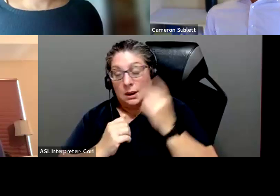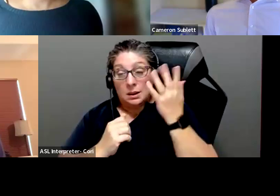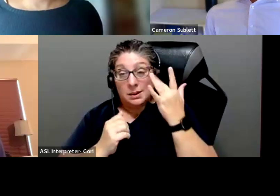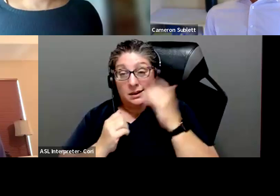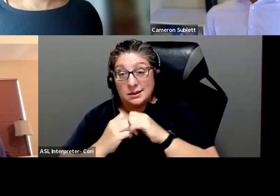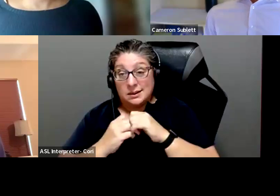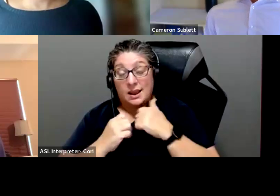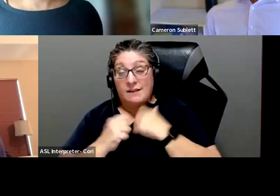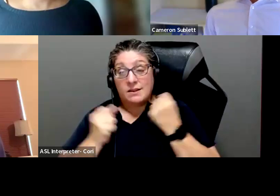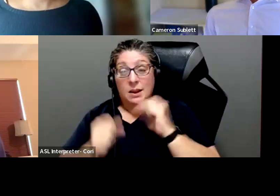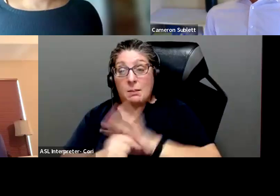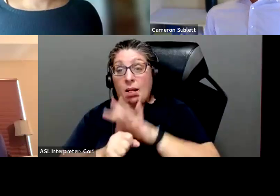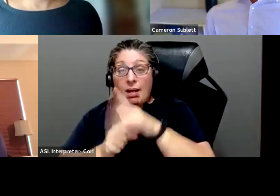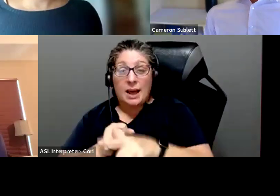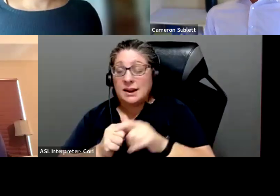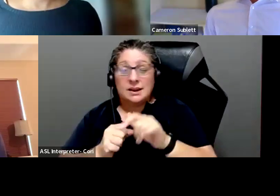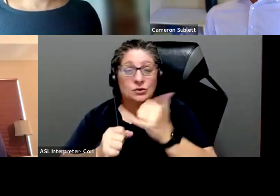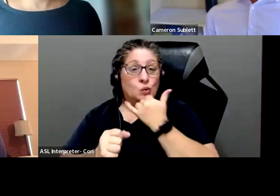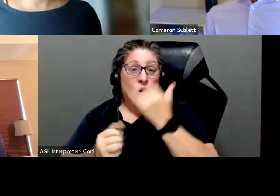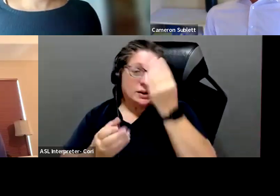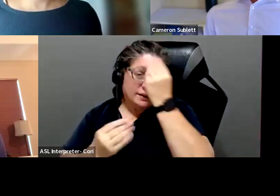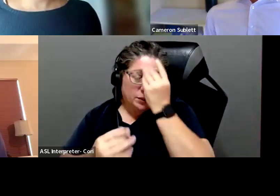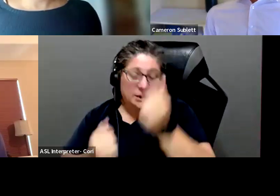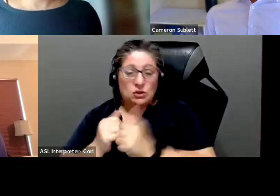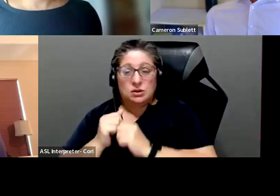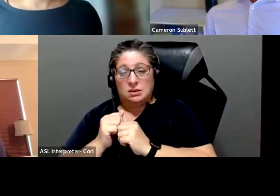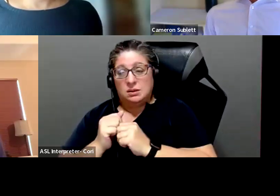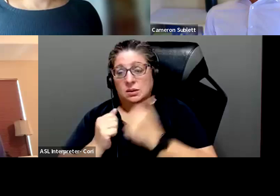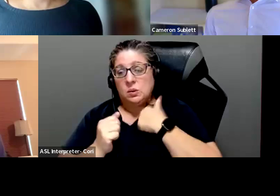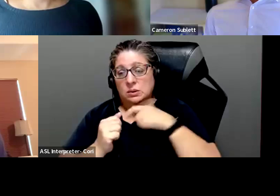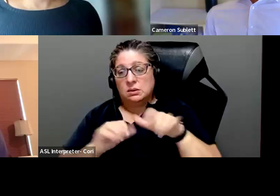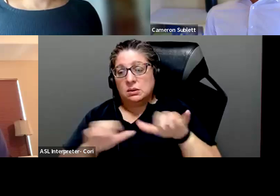there is plenty of misinformation out there. We need to do more